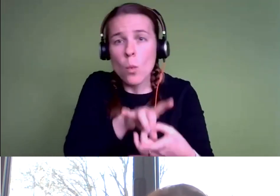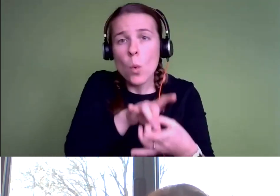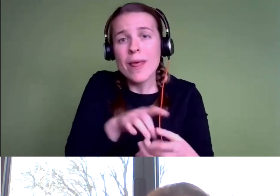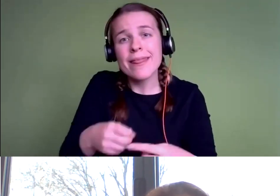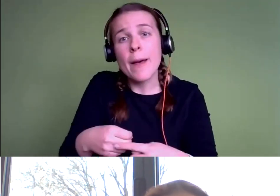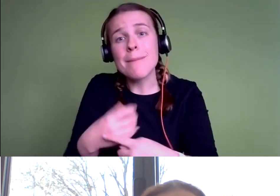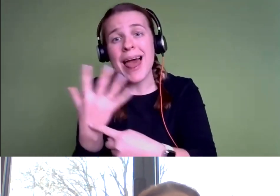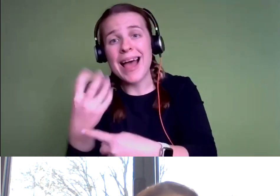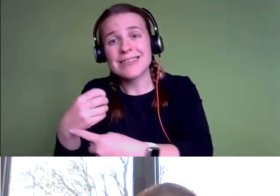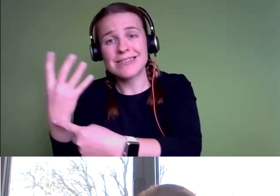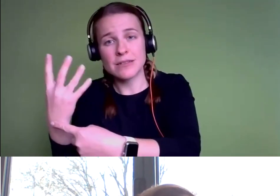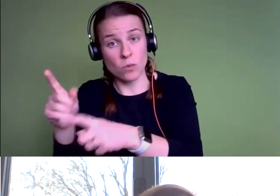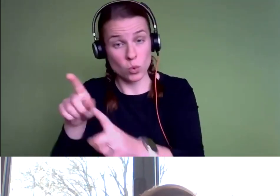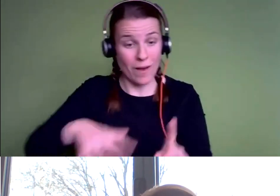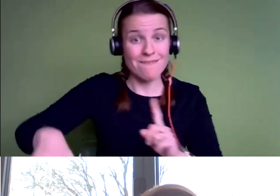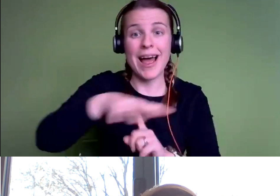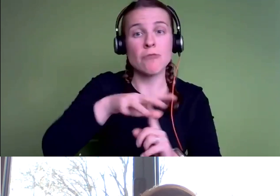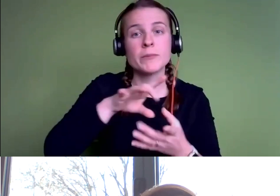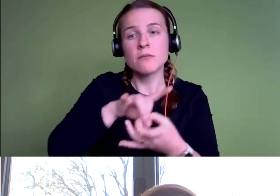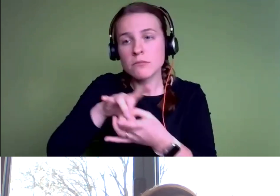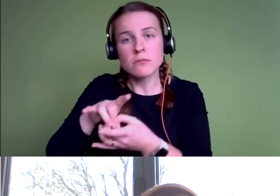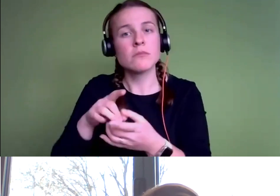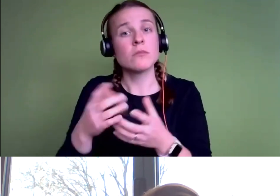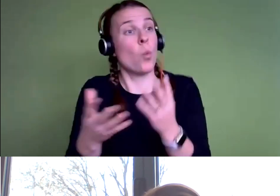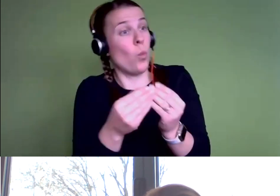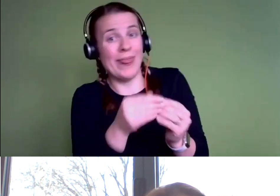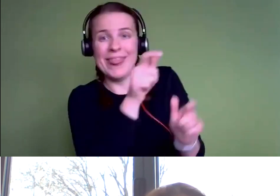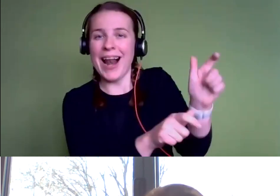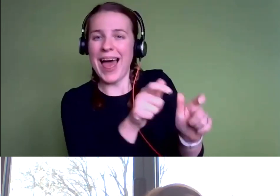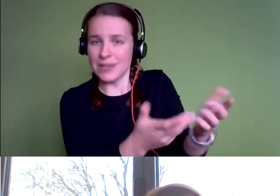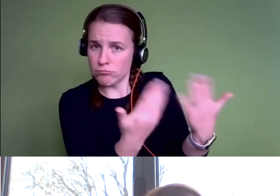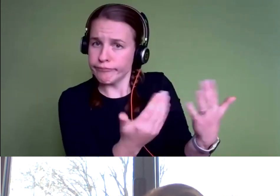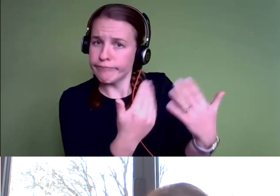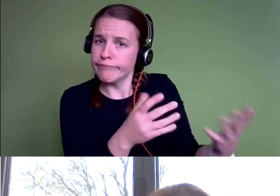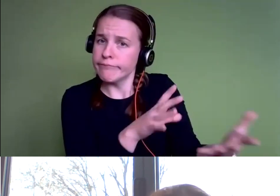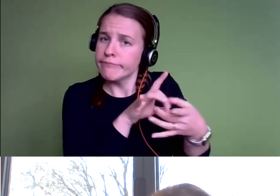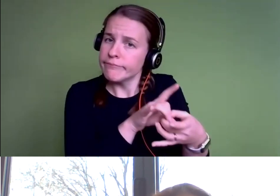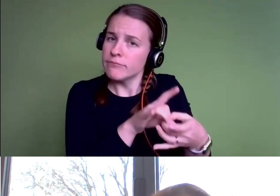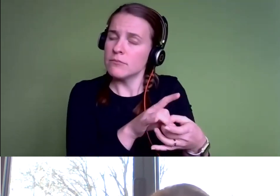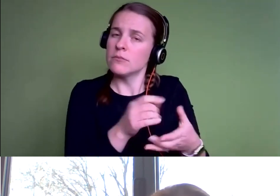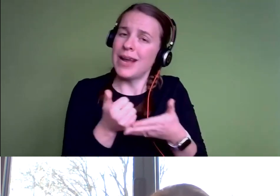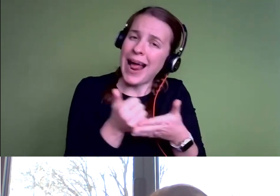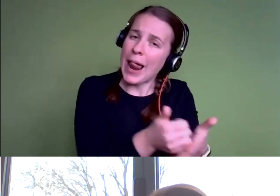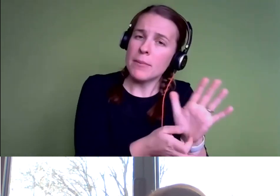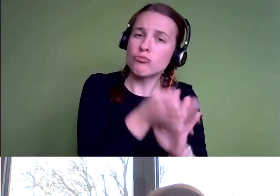trained horticulturalists to work with the plants, and the